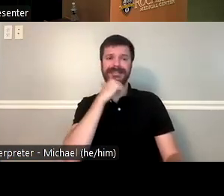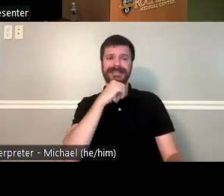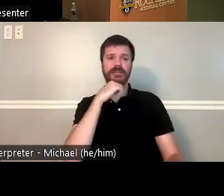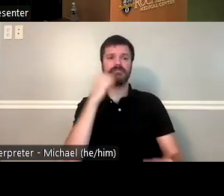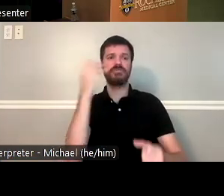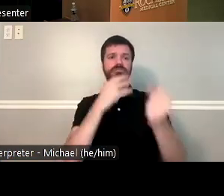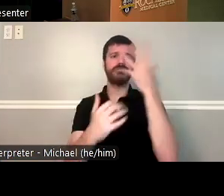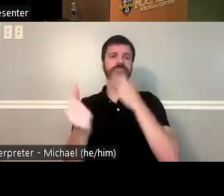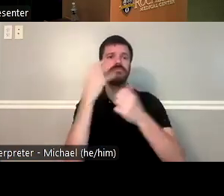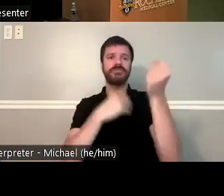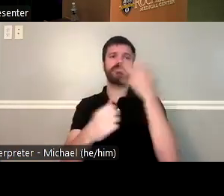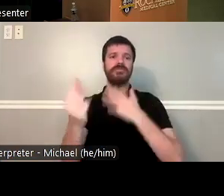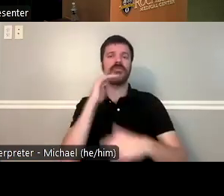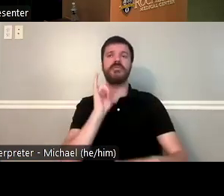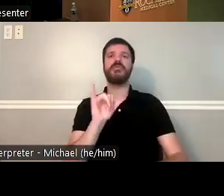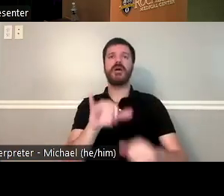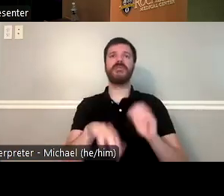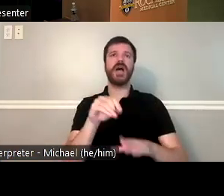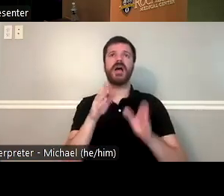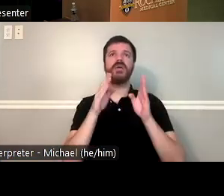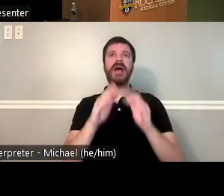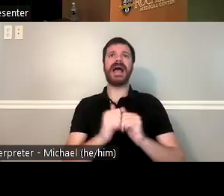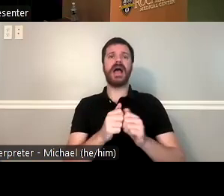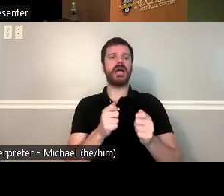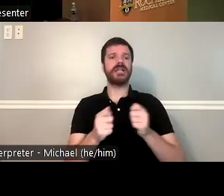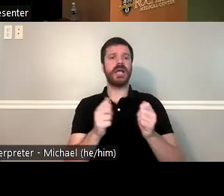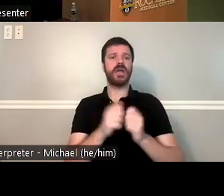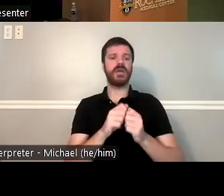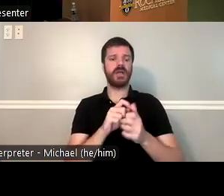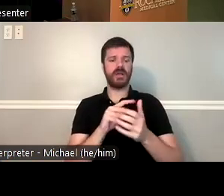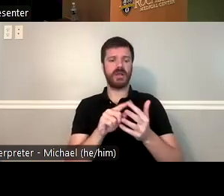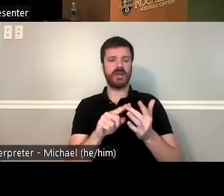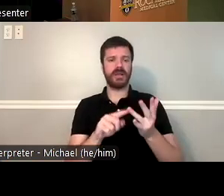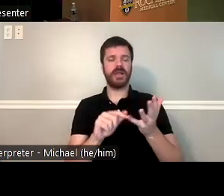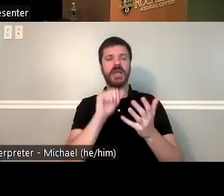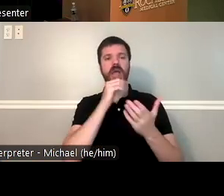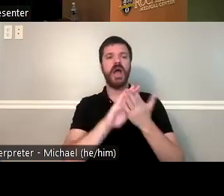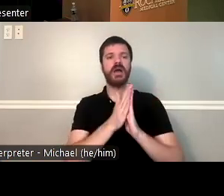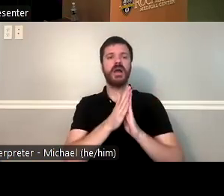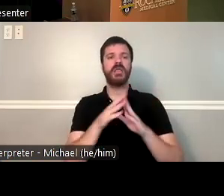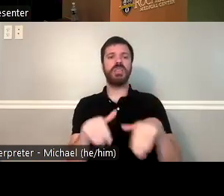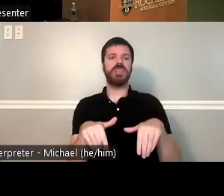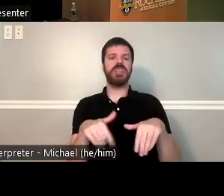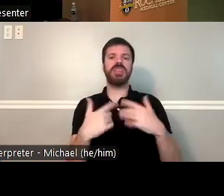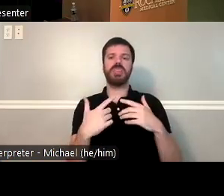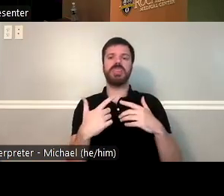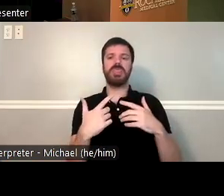find a way to deal with that and not become despondent and despairing because that robs